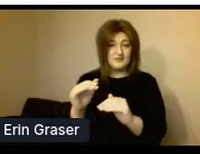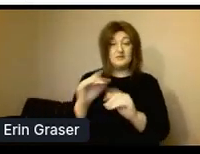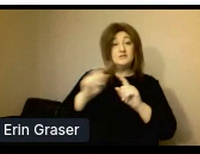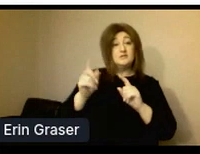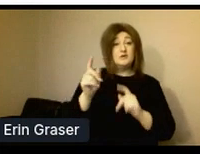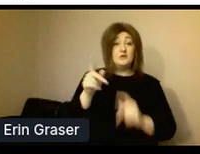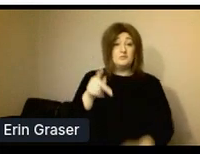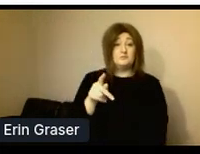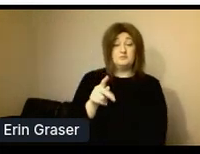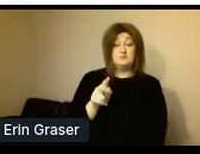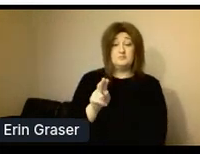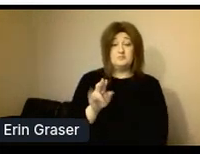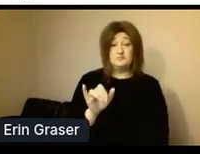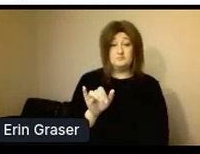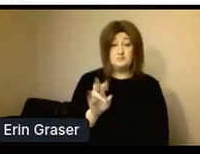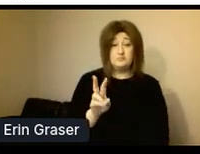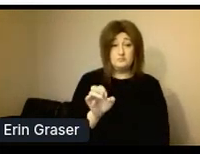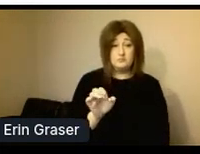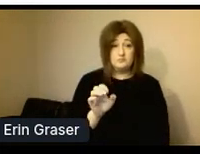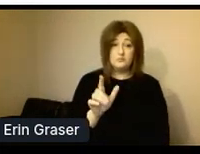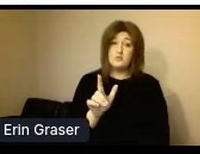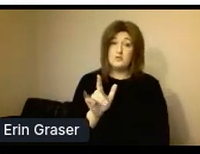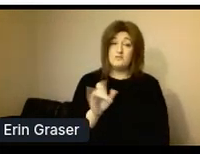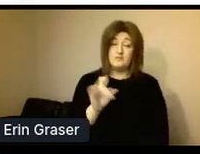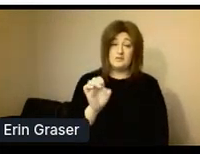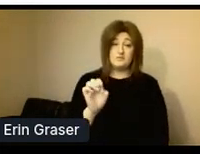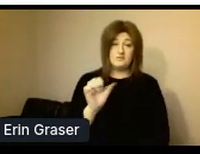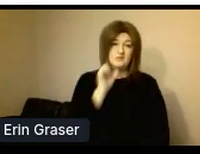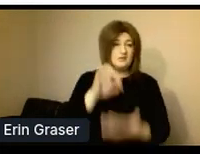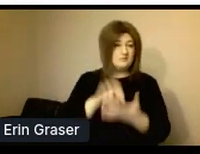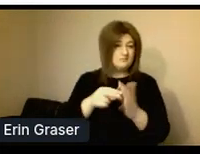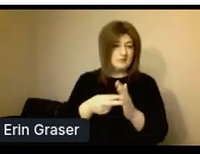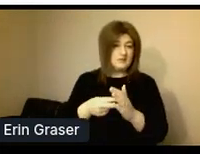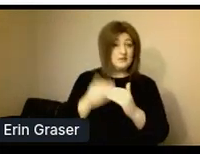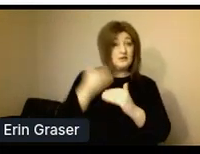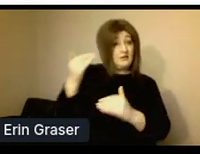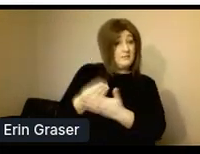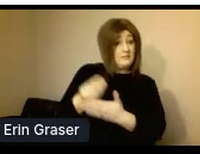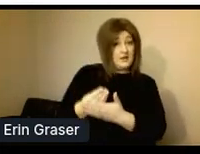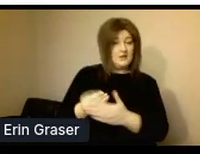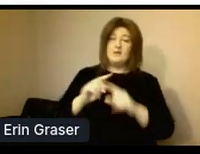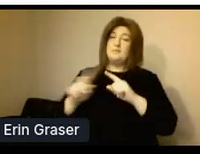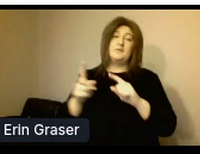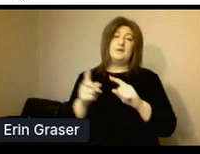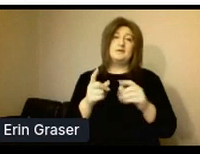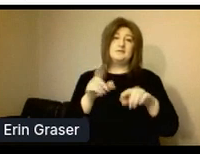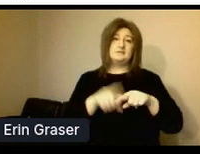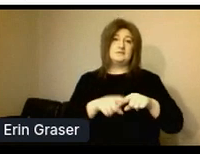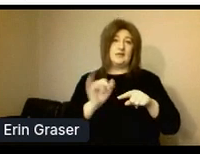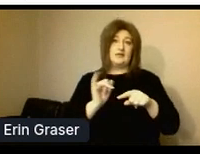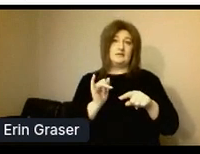Privilege means that you can go and easily pick up hair products.